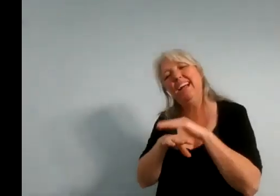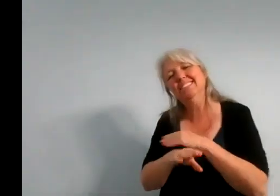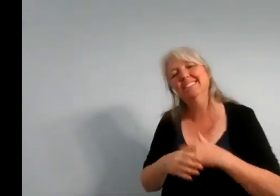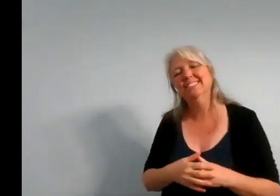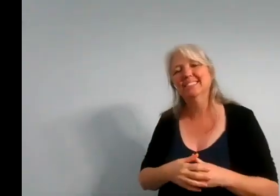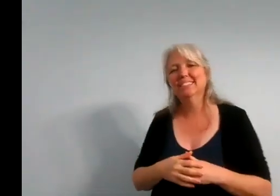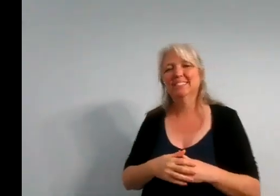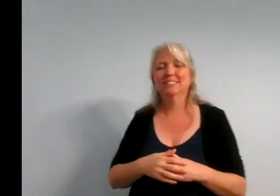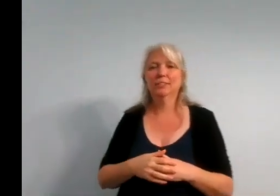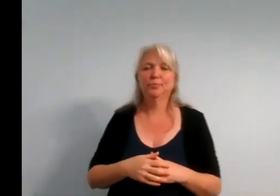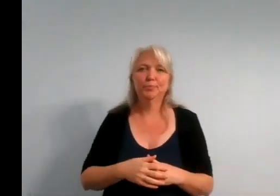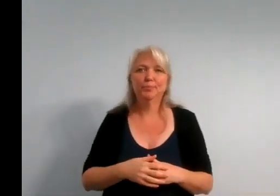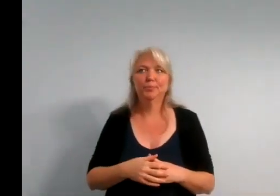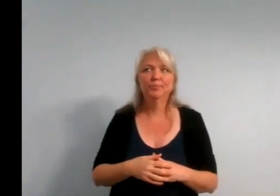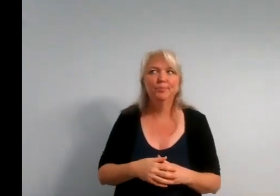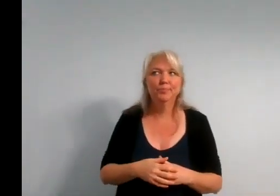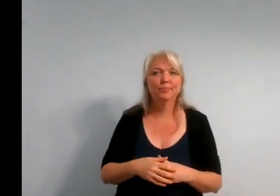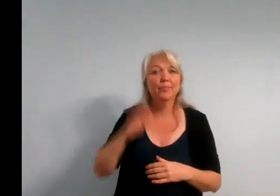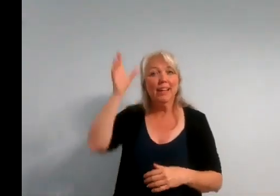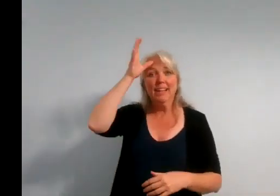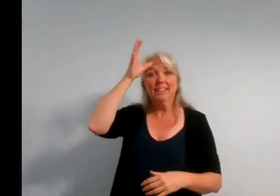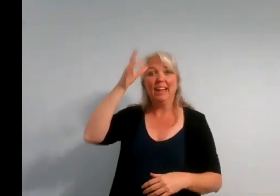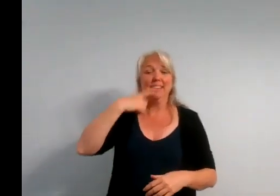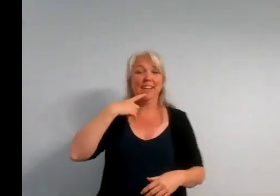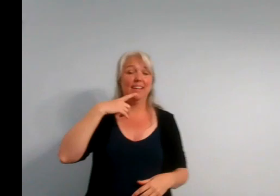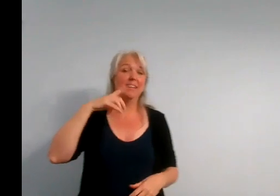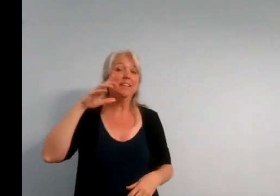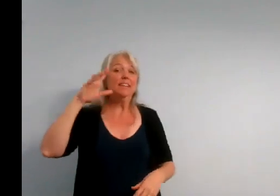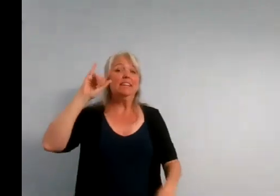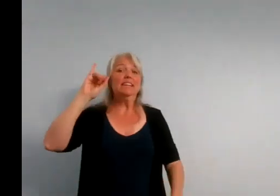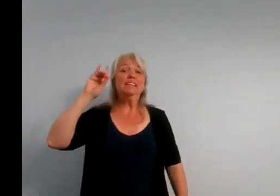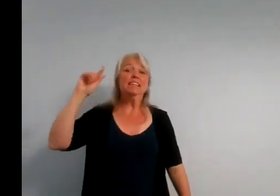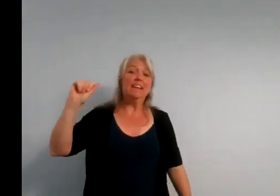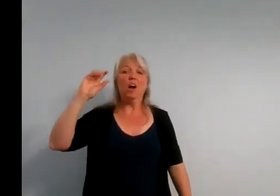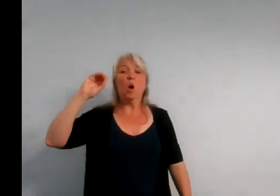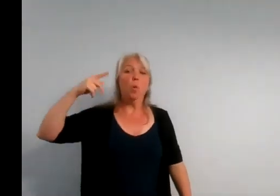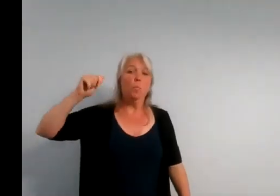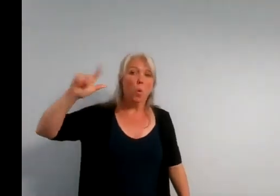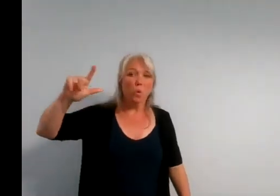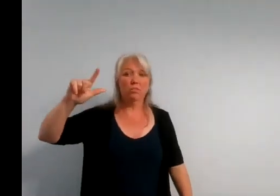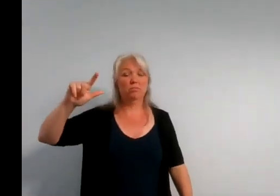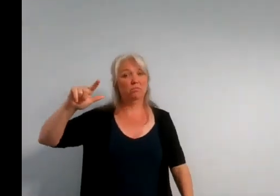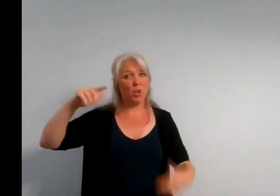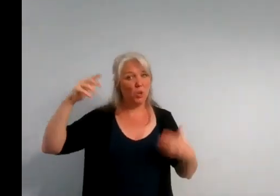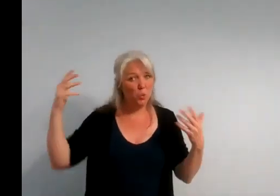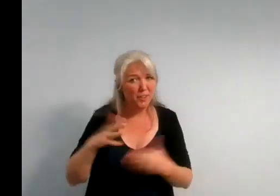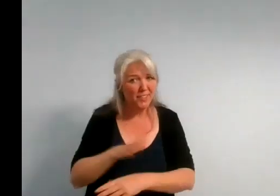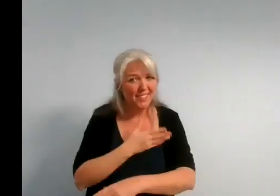“India Opal,” Daddy said when me and Amanda and Dunlap walked in. “Are you here to sing some songs with us?”